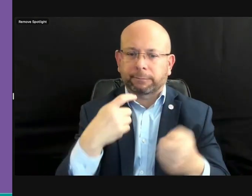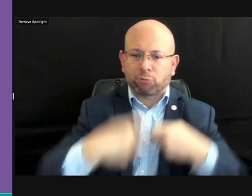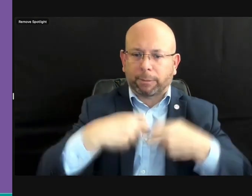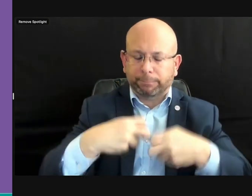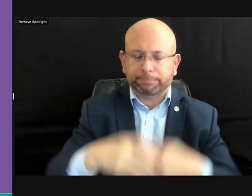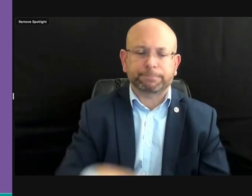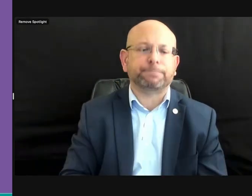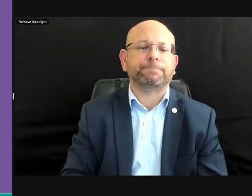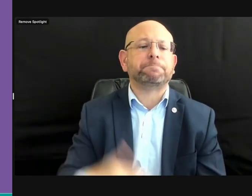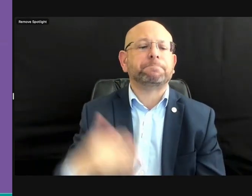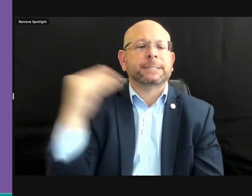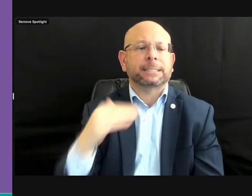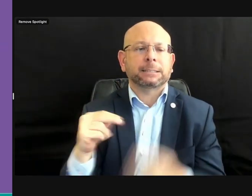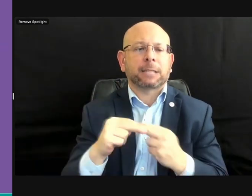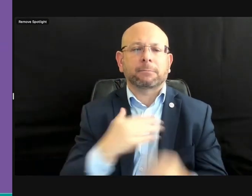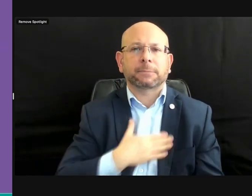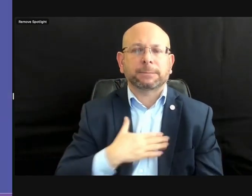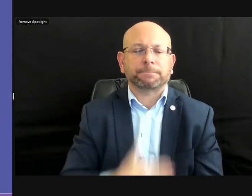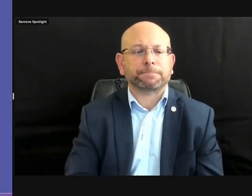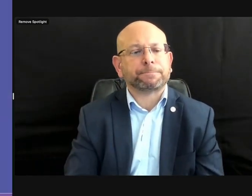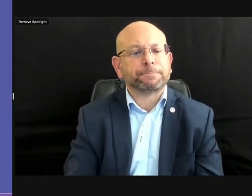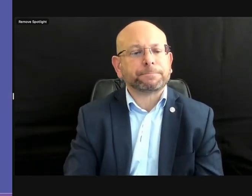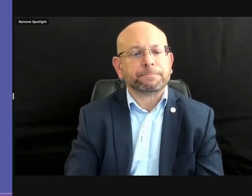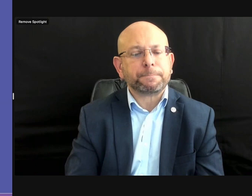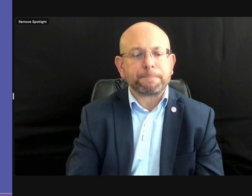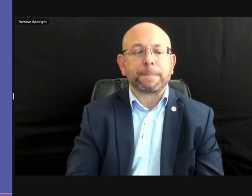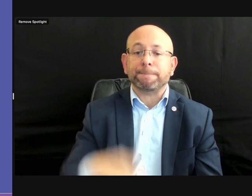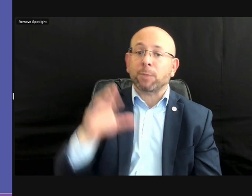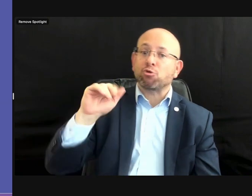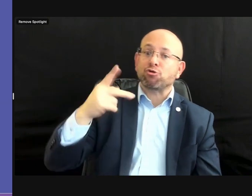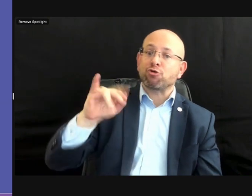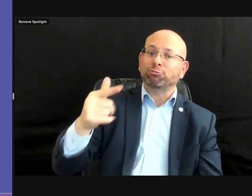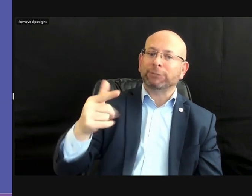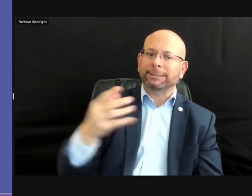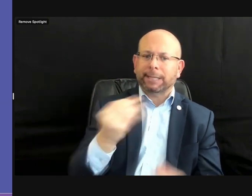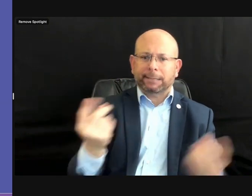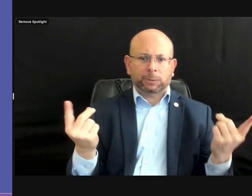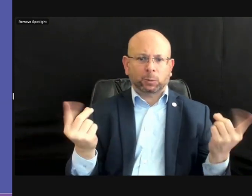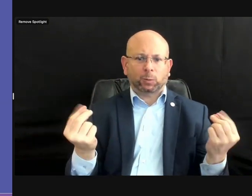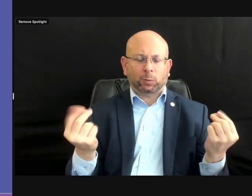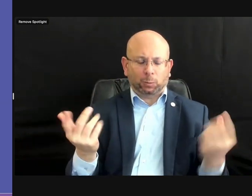This is an ongoing problem in this realm. Craptioning and what to do.